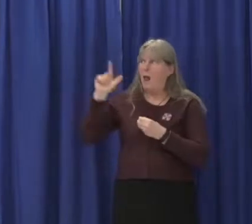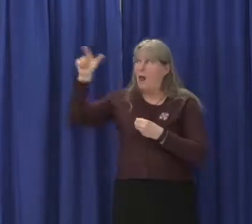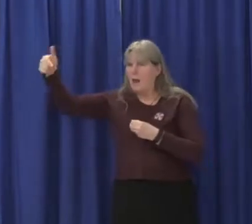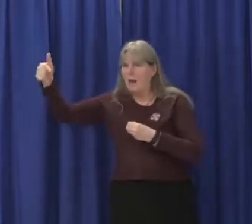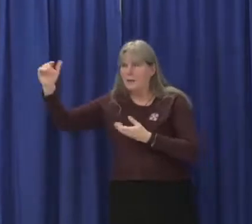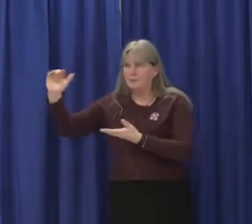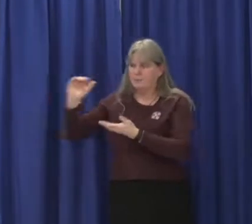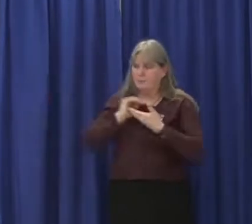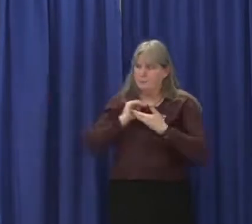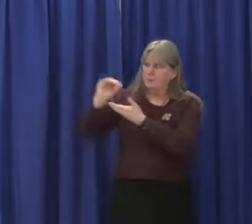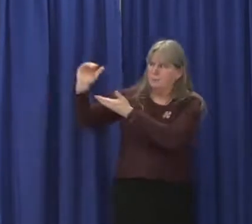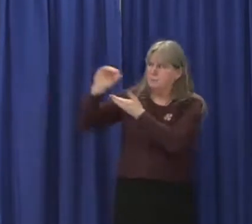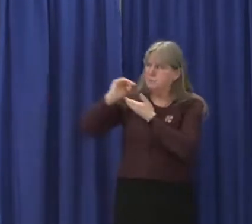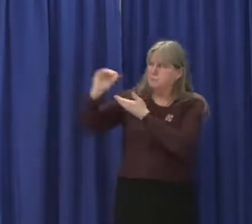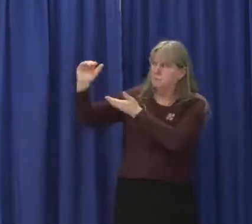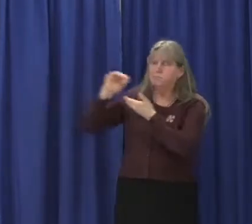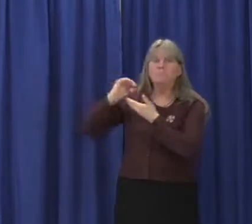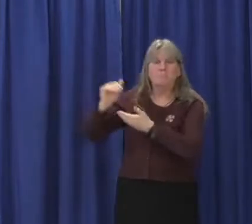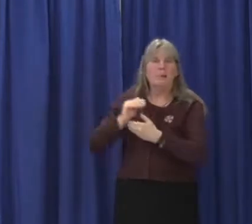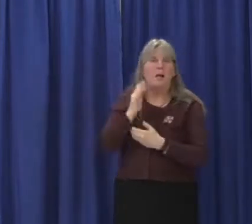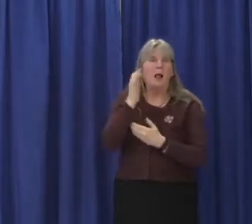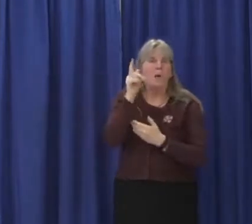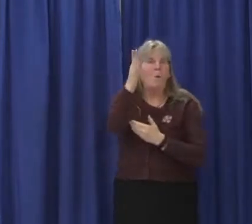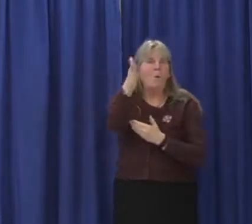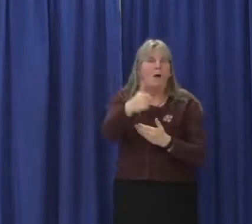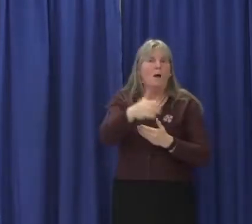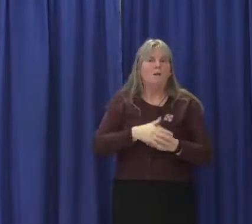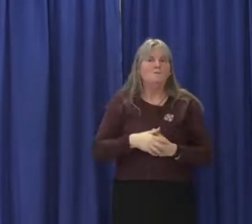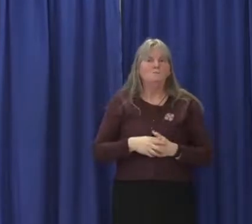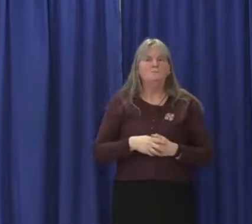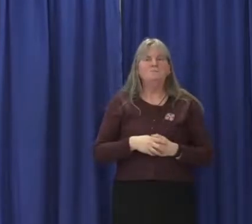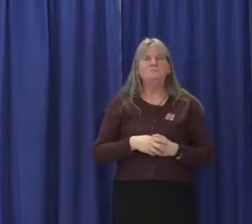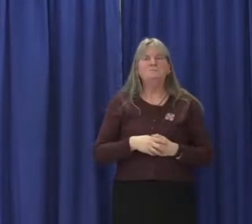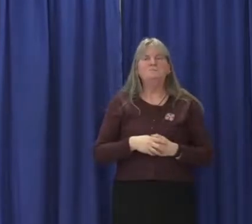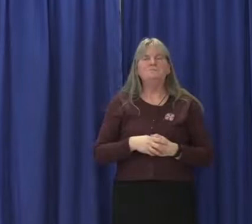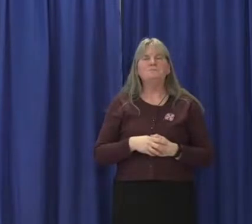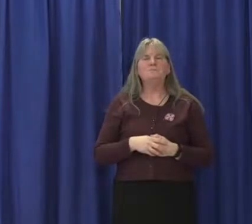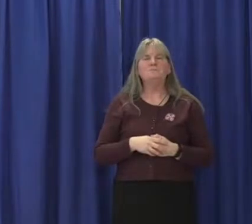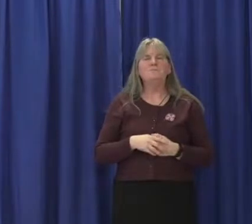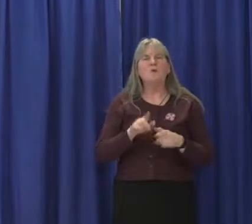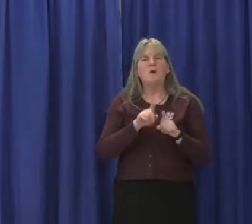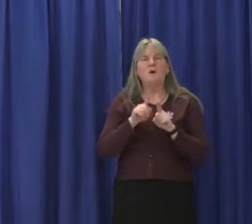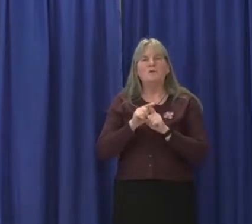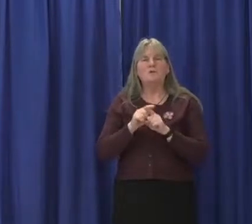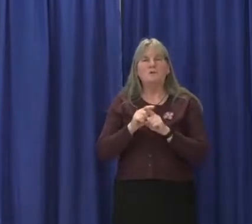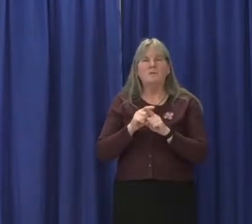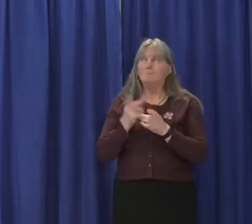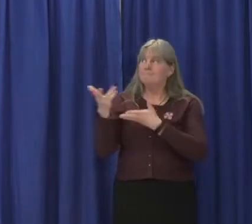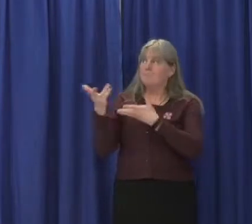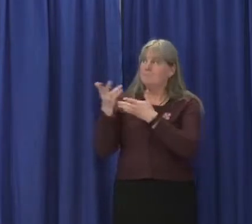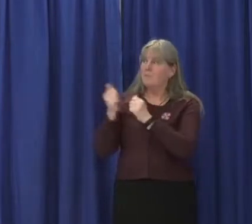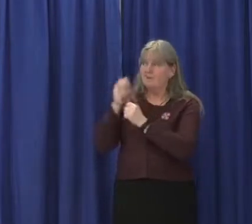additional supply starts to make itself more available. We are working with the federal government to receive